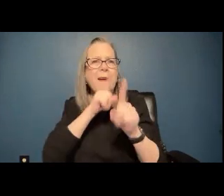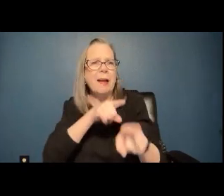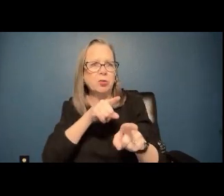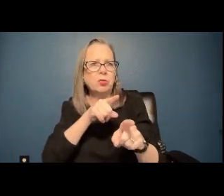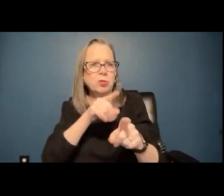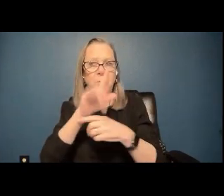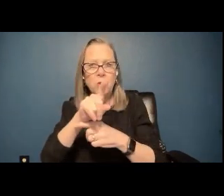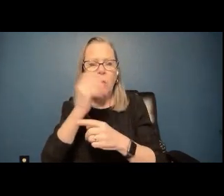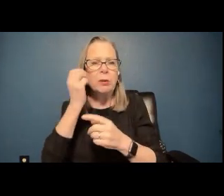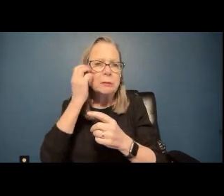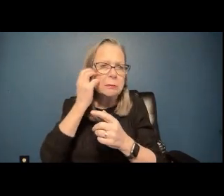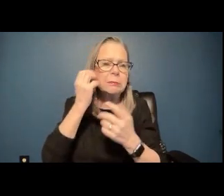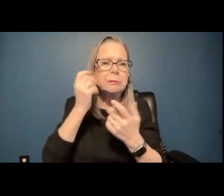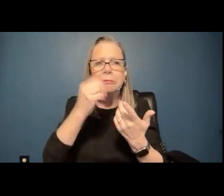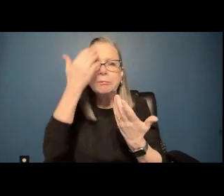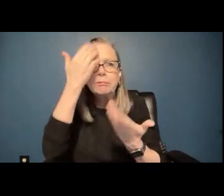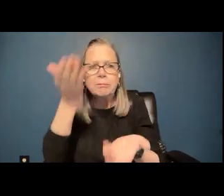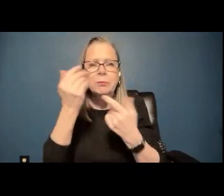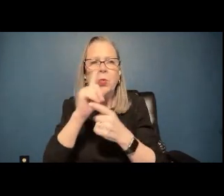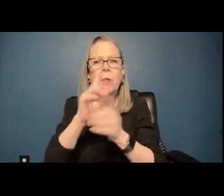For those of you who aren't familiar, I'm Stephen McCall.